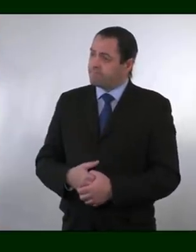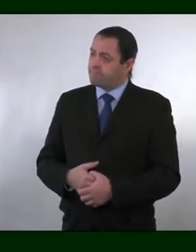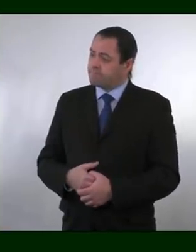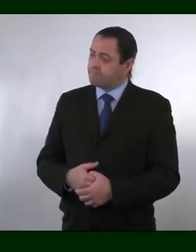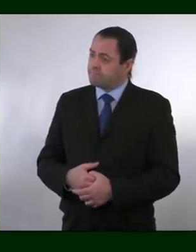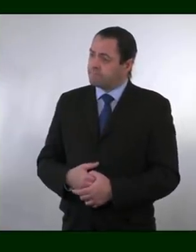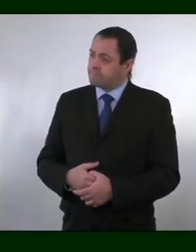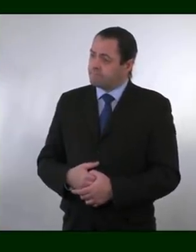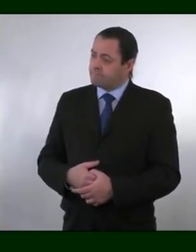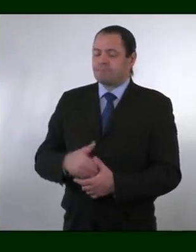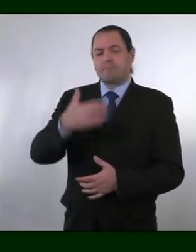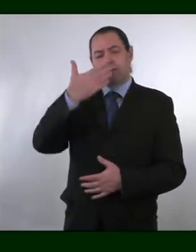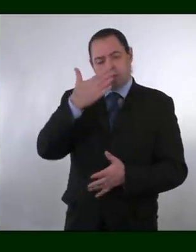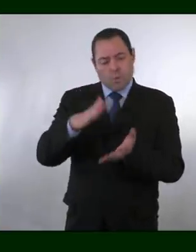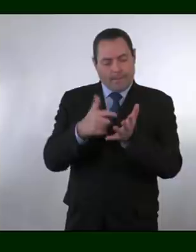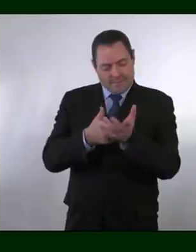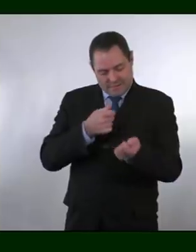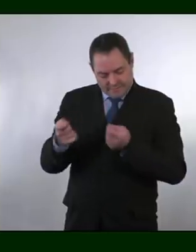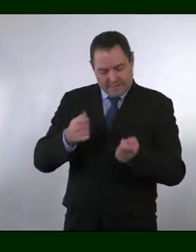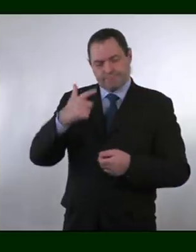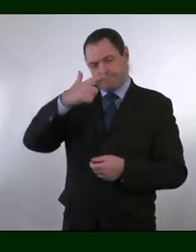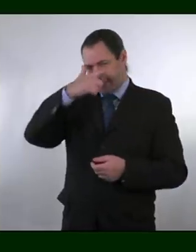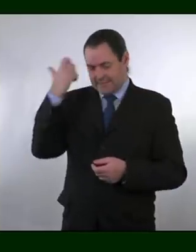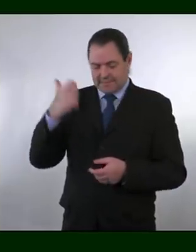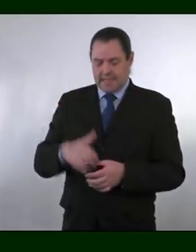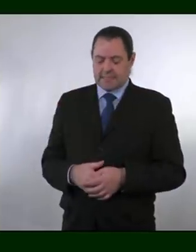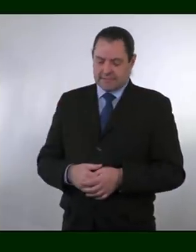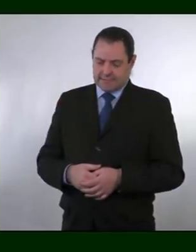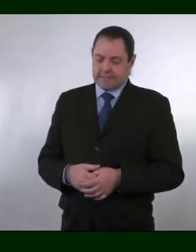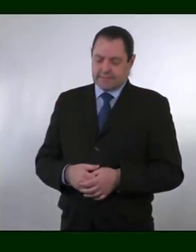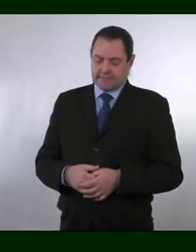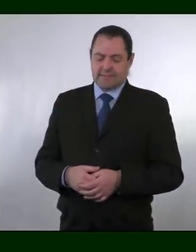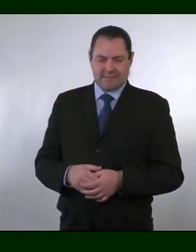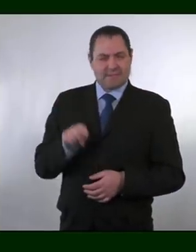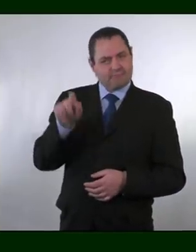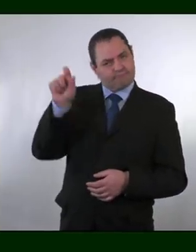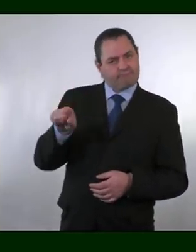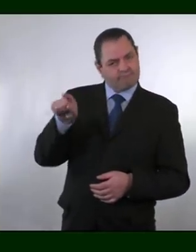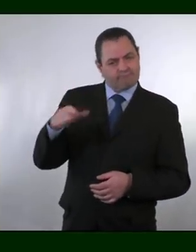The Prime Minister I understand that the case is now under urgent